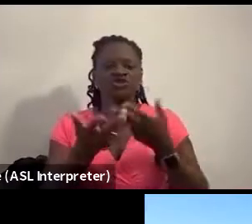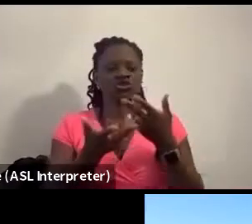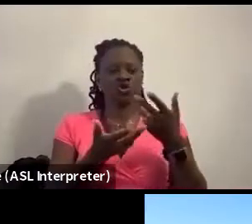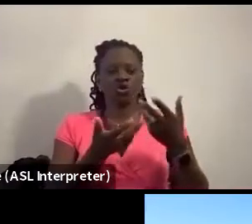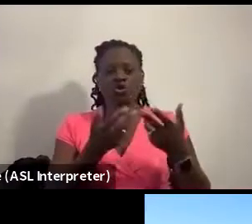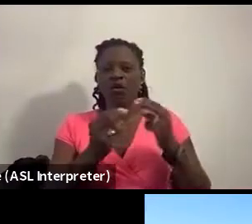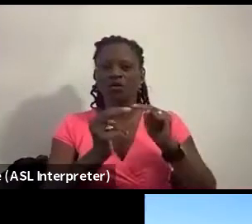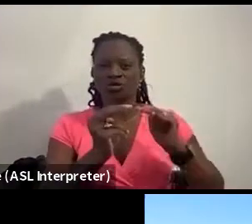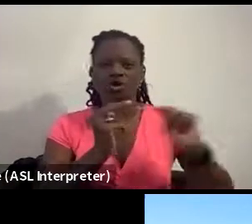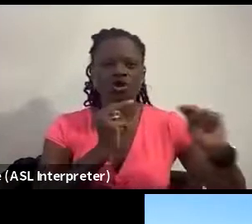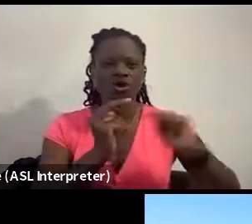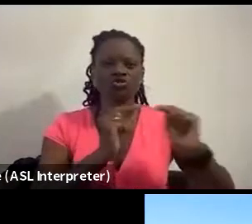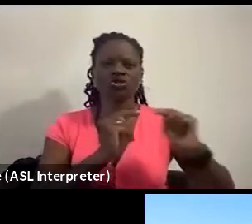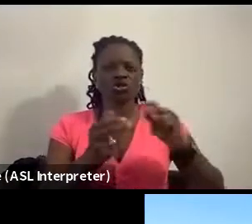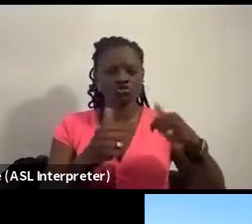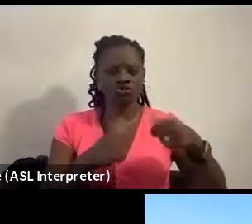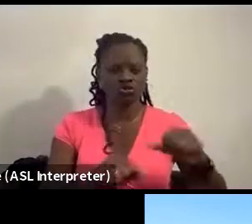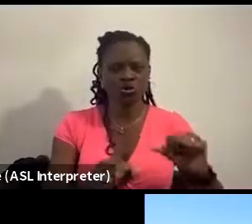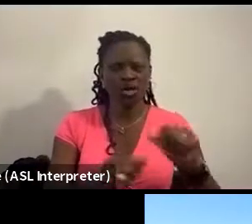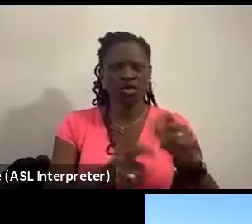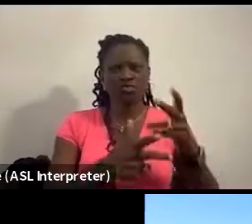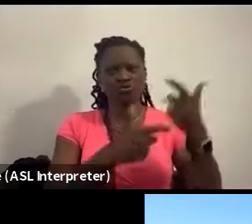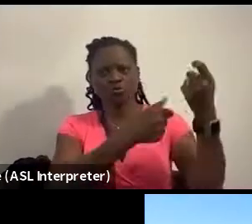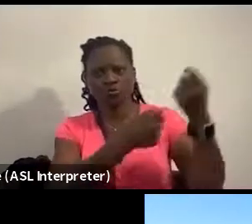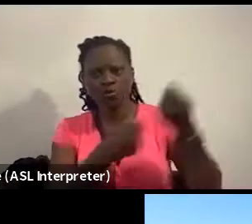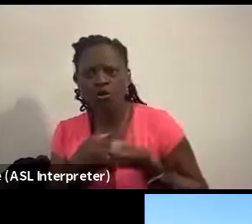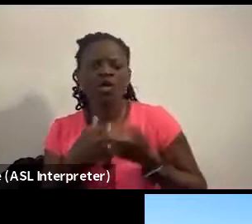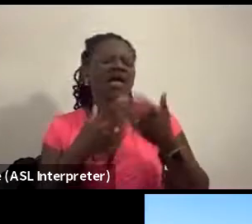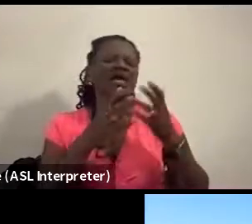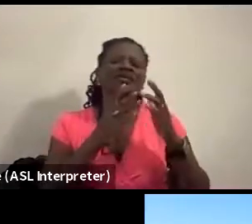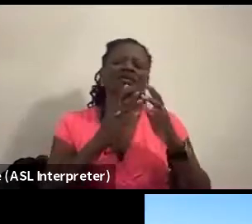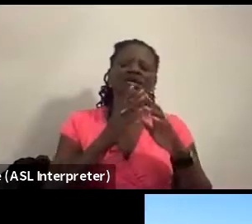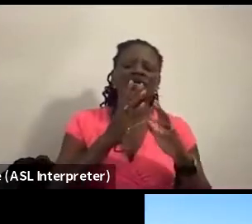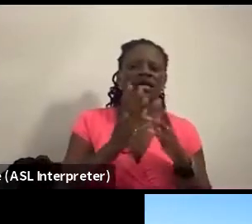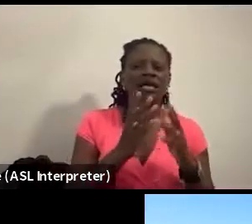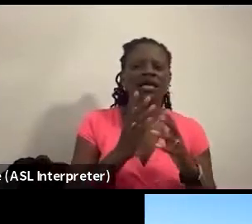safety, which is where patients sometimes will say to me, I feel like this vaccine